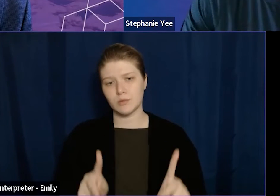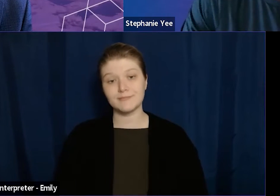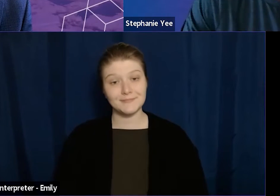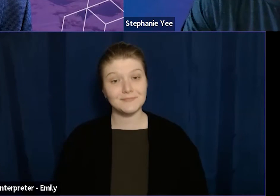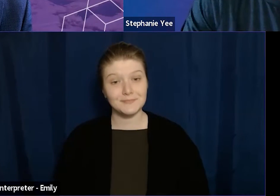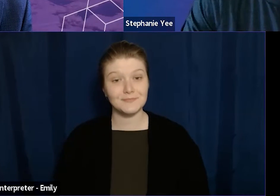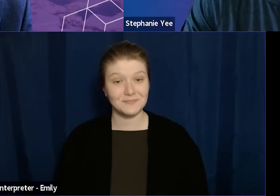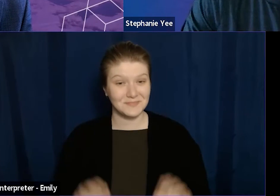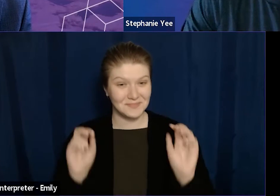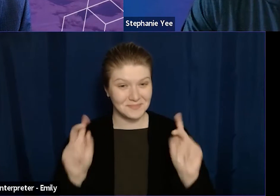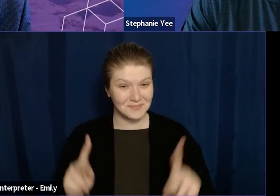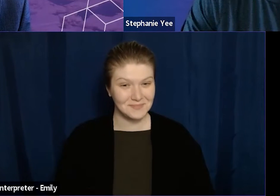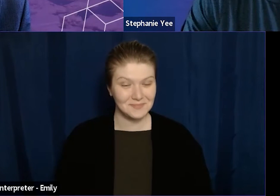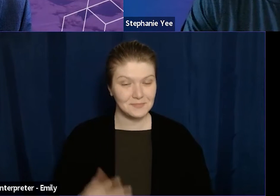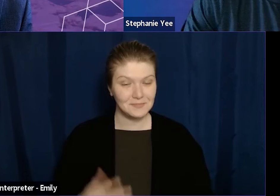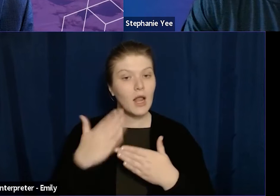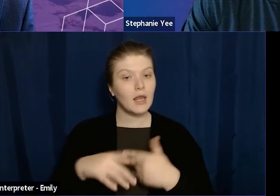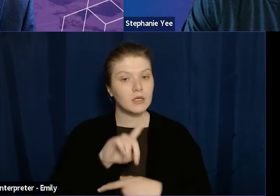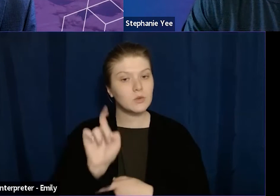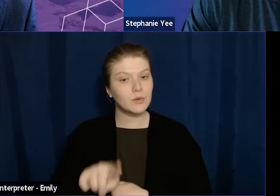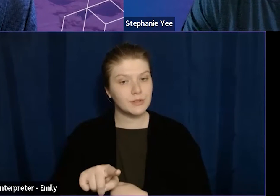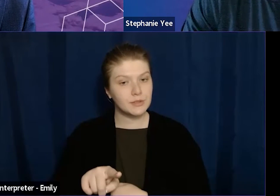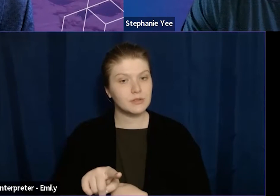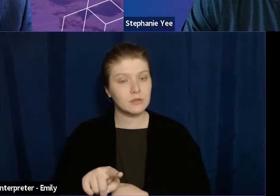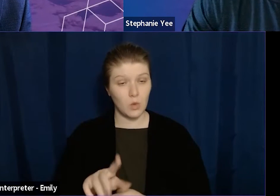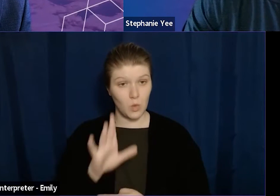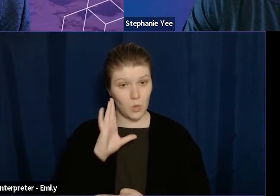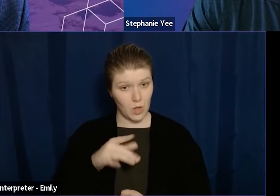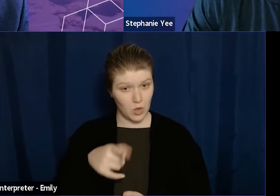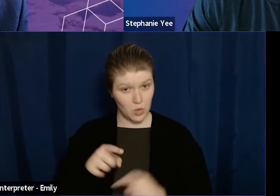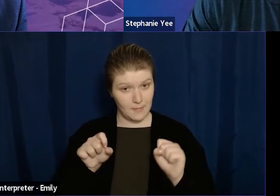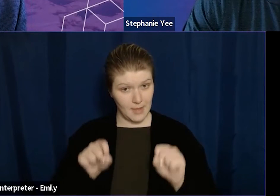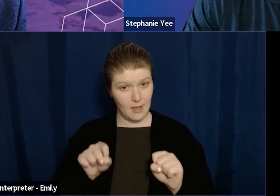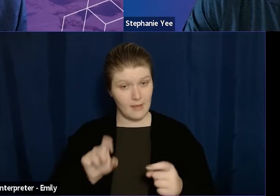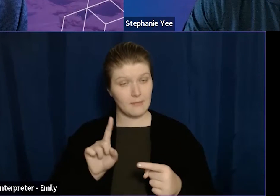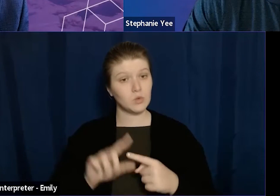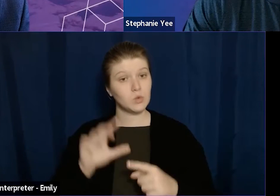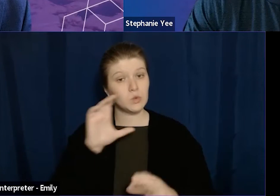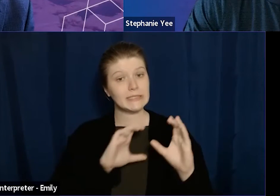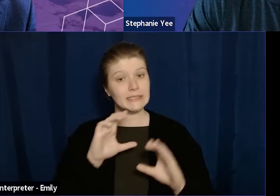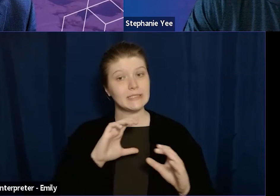Okay. Next question is, will you be able to seek collaborative grant collaborative --